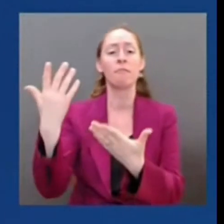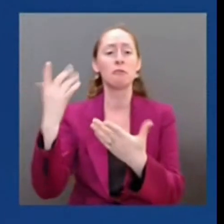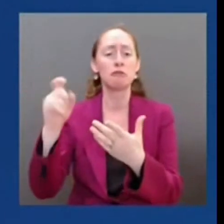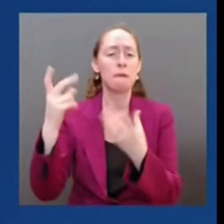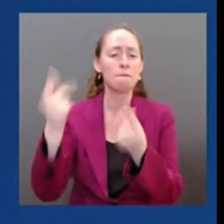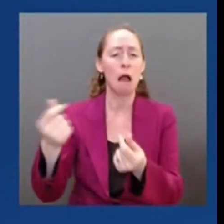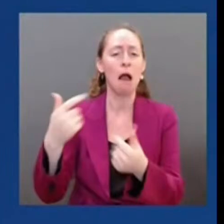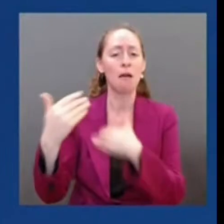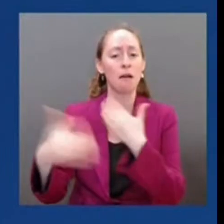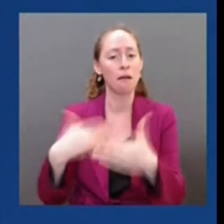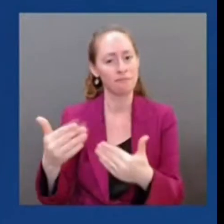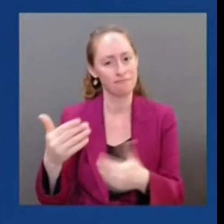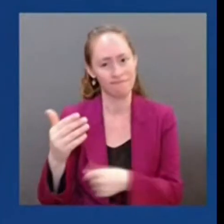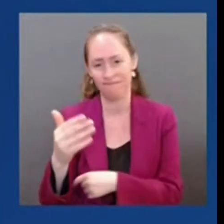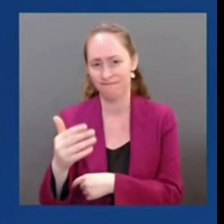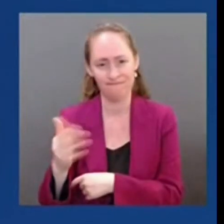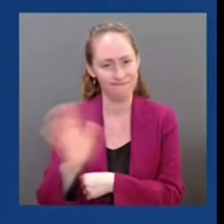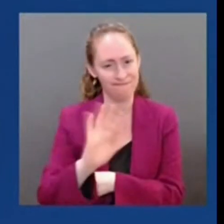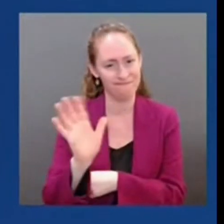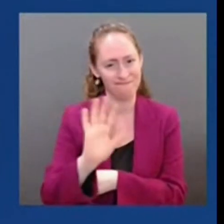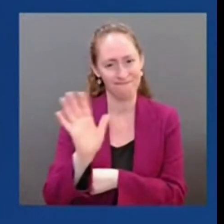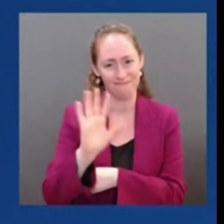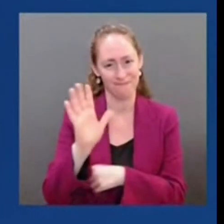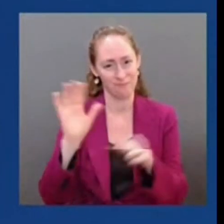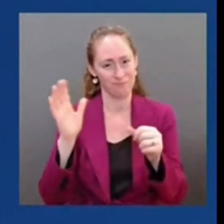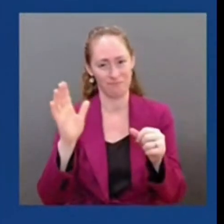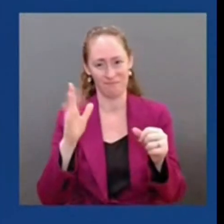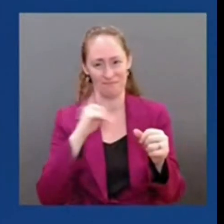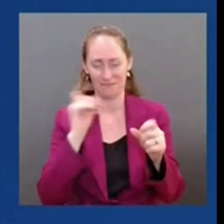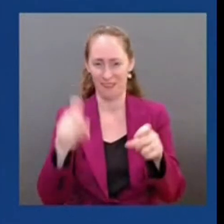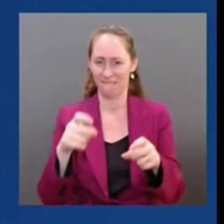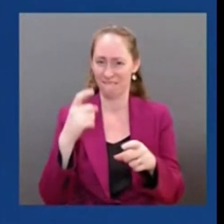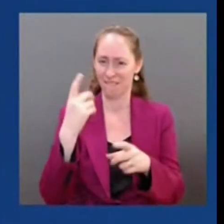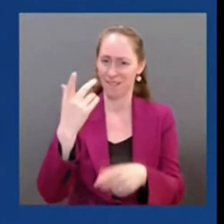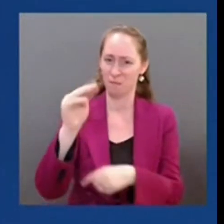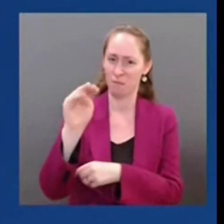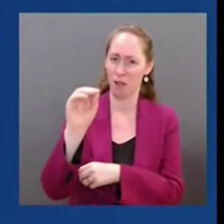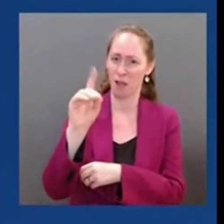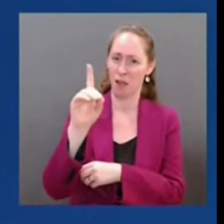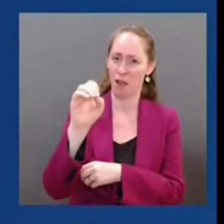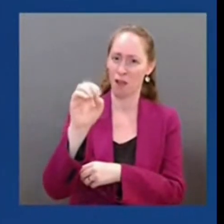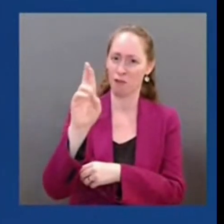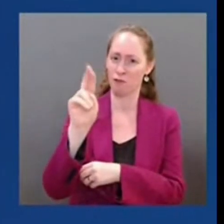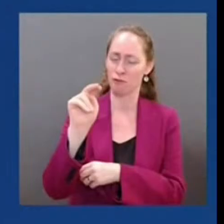SUBMISSION TO AUTHORIZATION WAS SHORTER, YOU KNOW, THIS IS THE FIRST PEDIATRIC VACCINE MODRINNA SUBMITTED ALL THE DATA